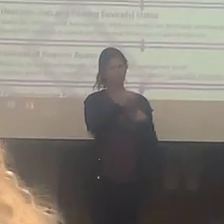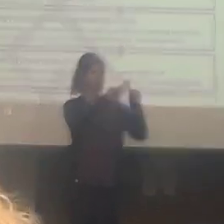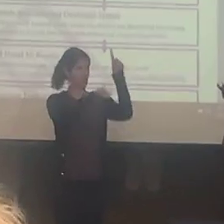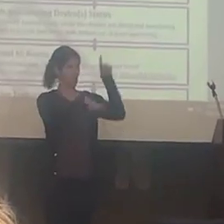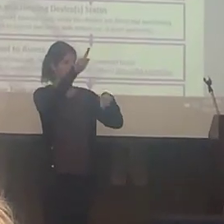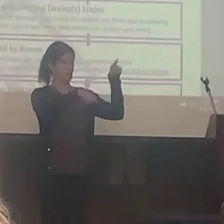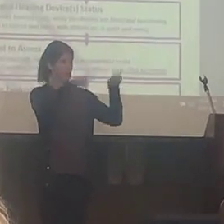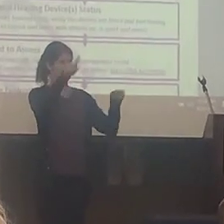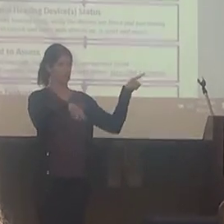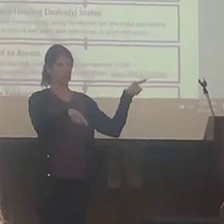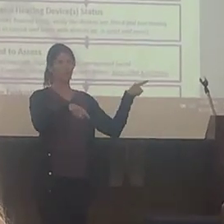you want to autism